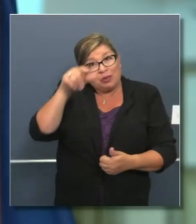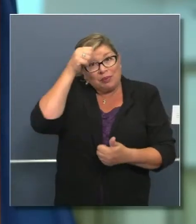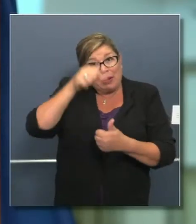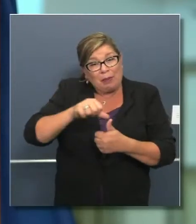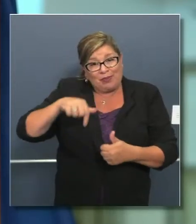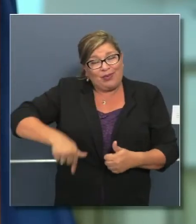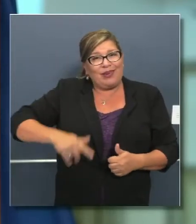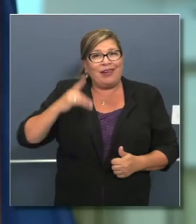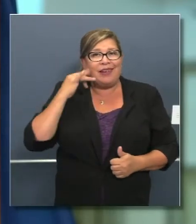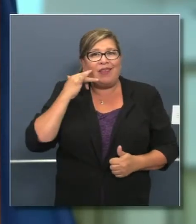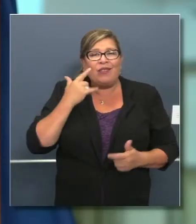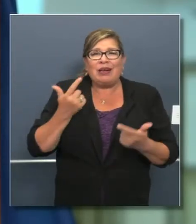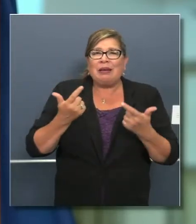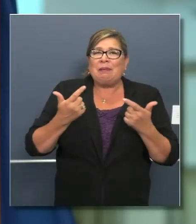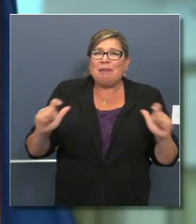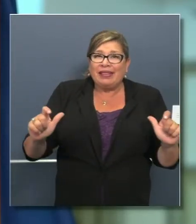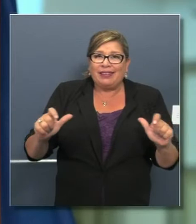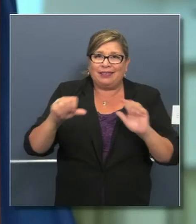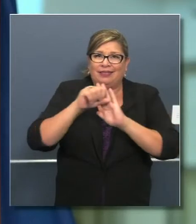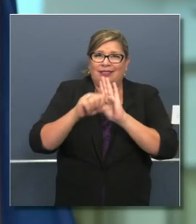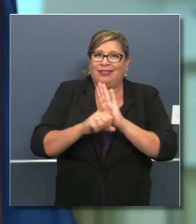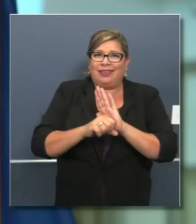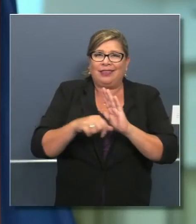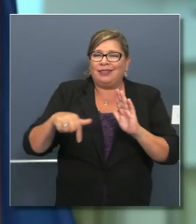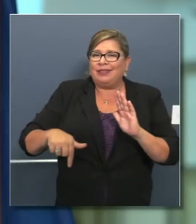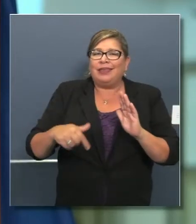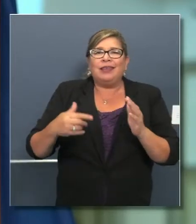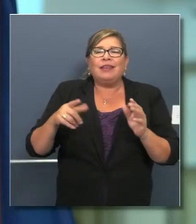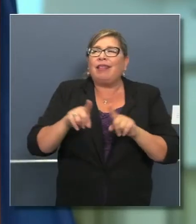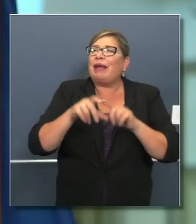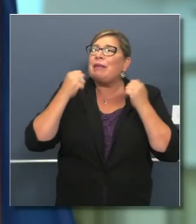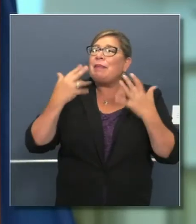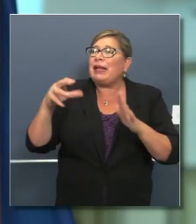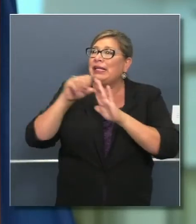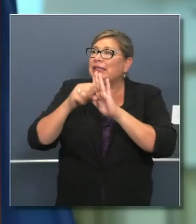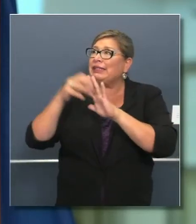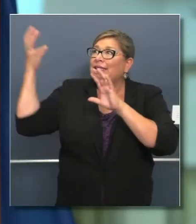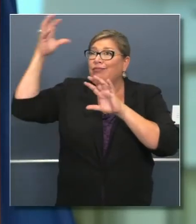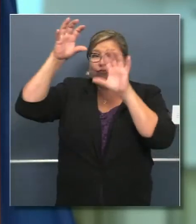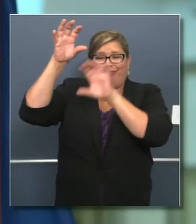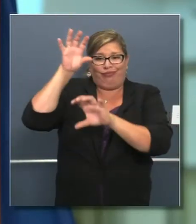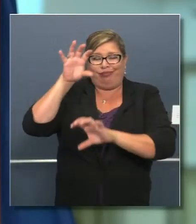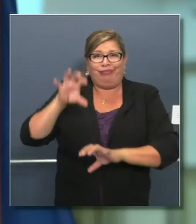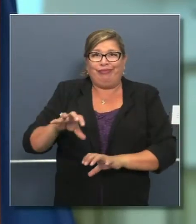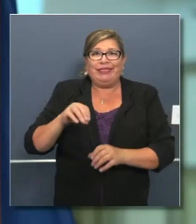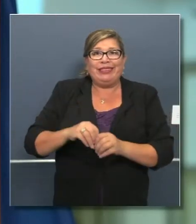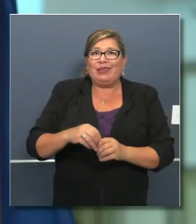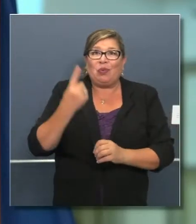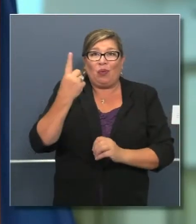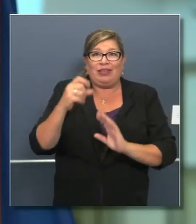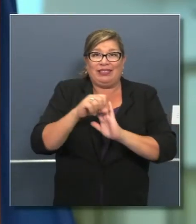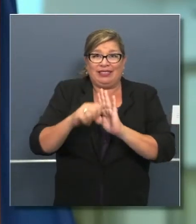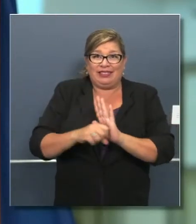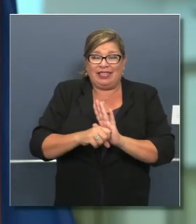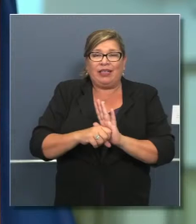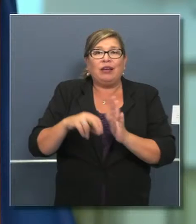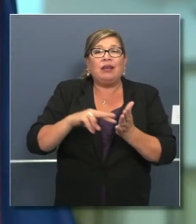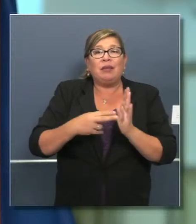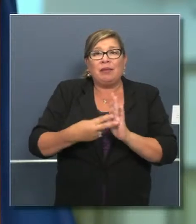many many states combined and so we have to have a local prism to which we make decision making many